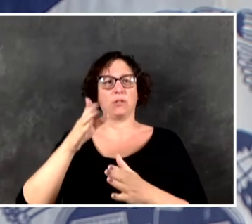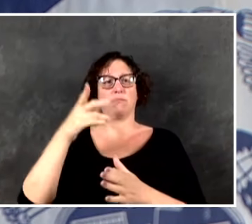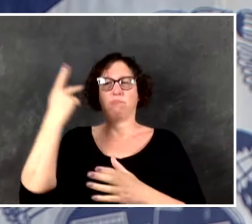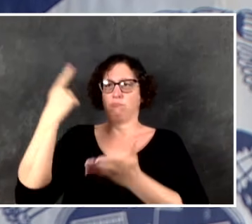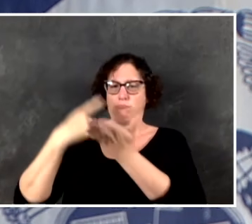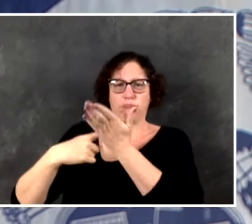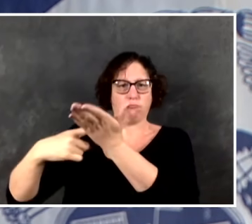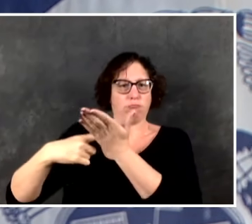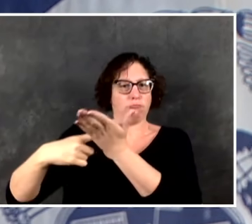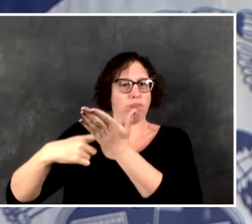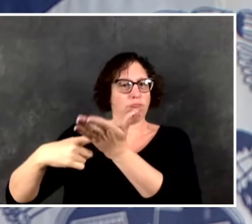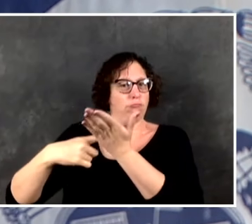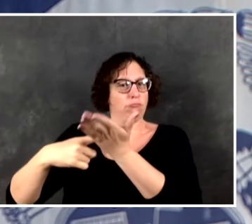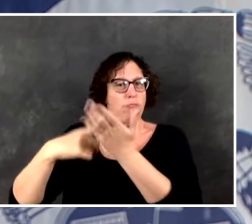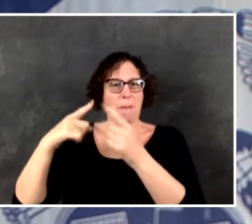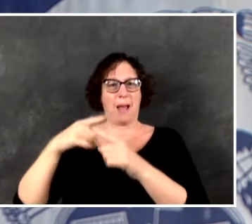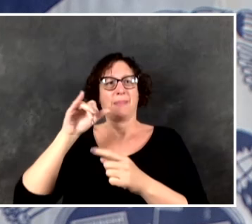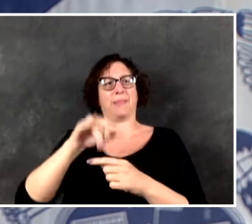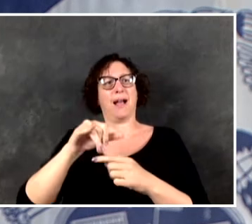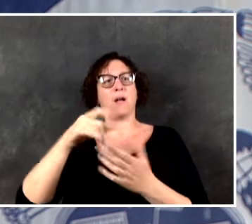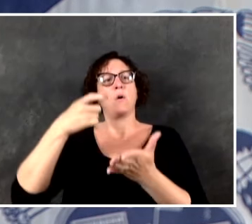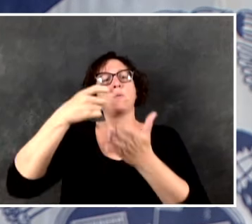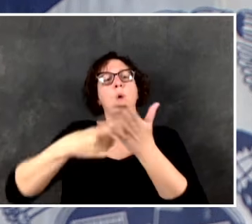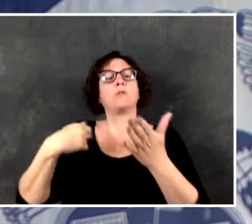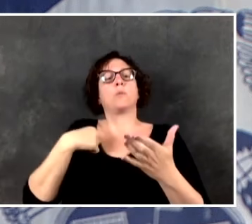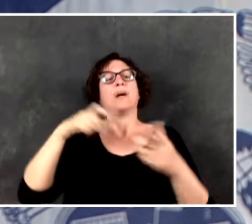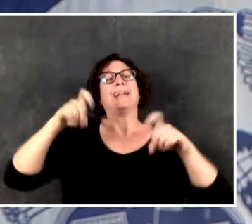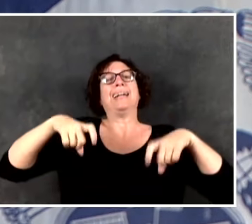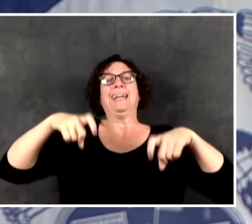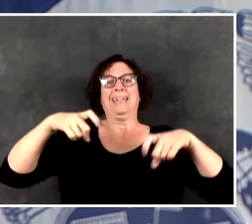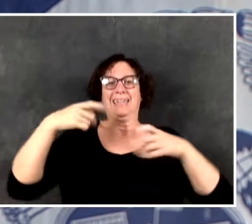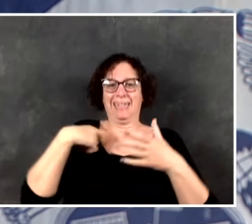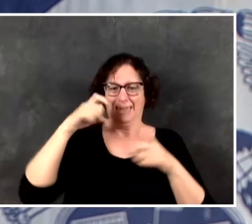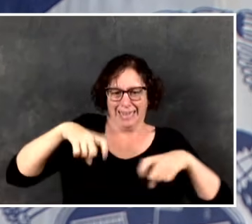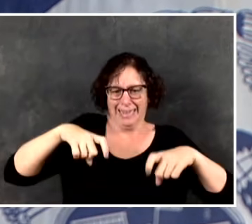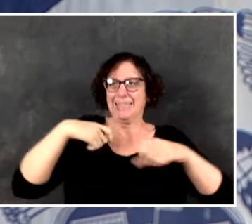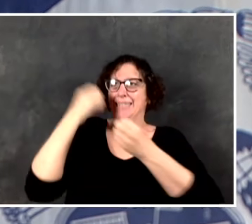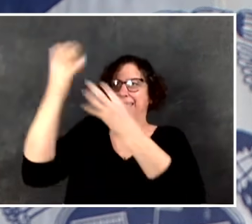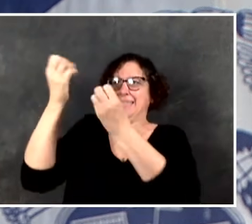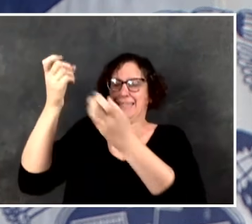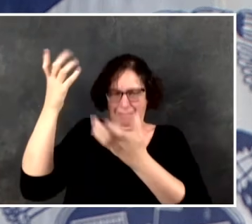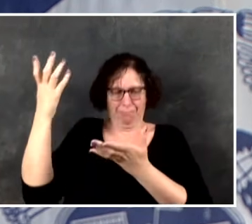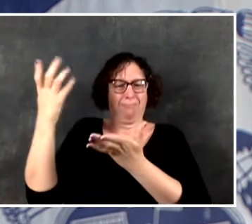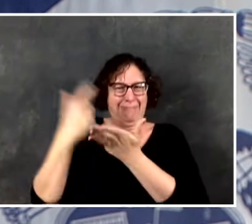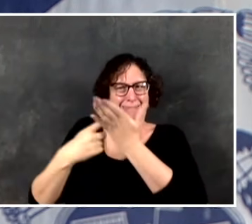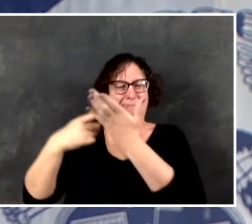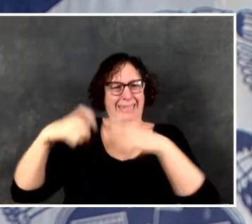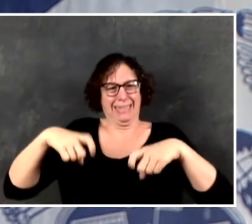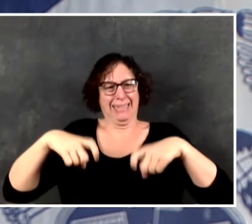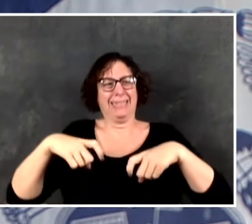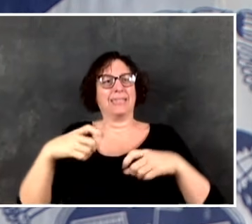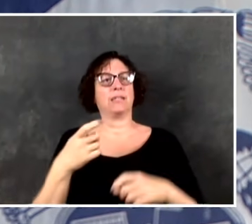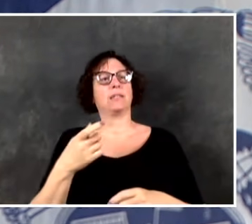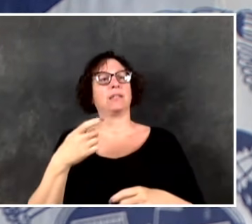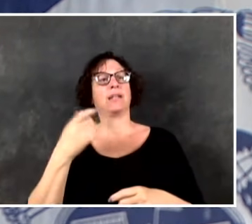AND THE WHOLE COUNTRY. IF THAT DOESN'T REACH THE LEVEL, IT WOULD BE